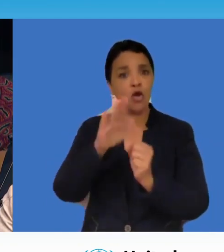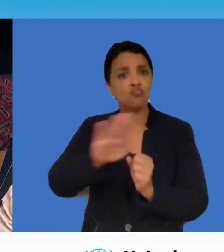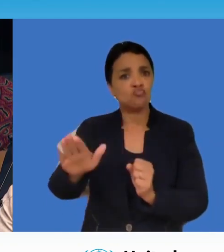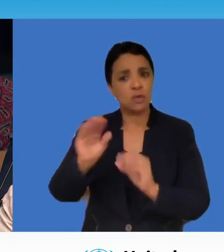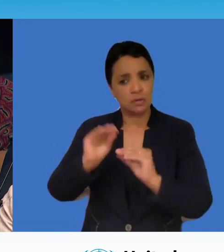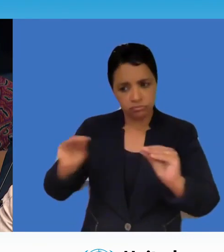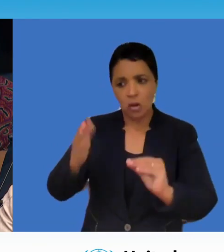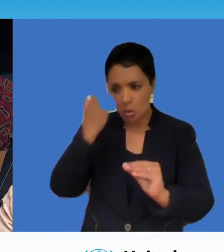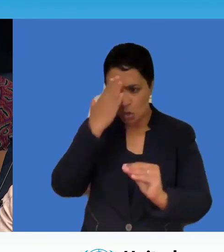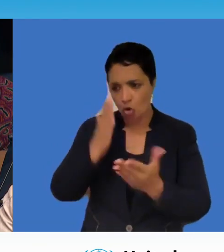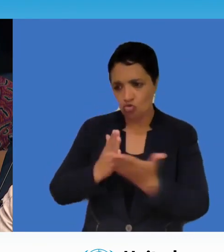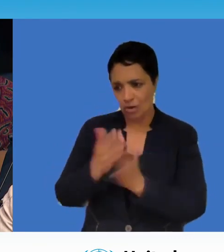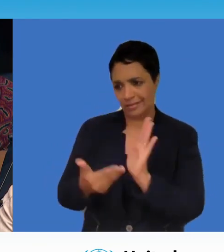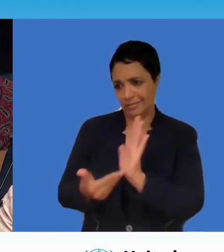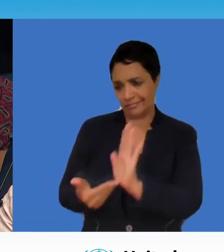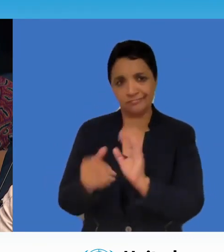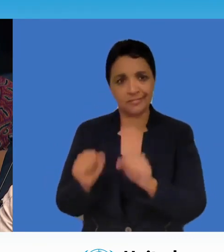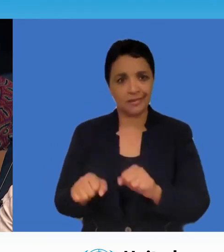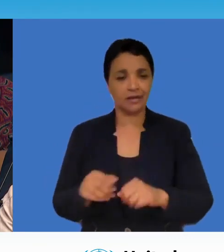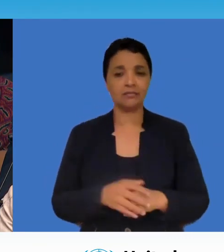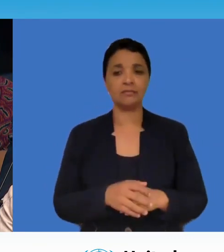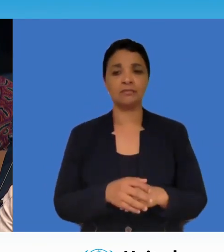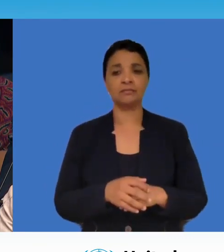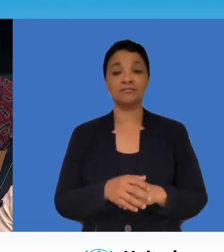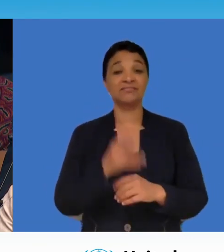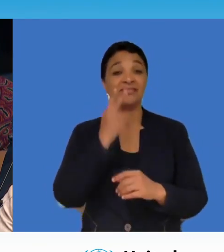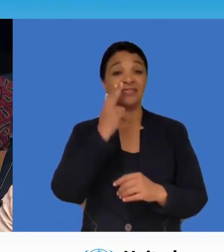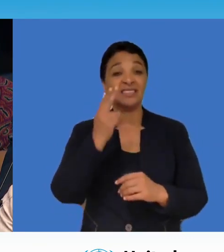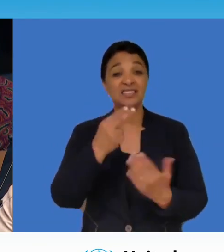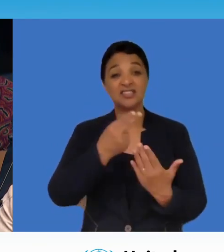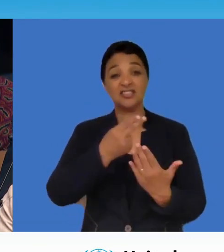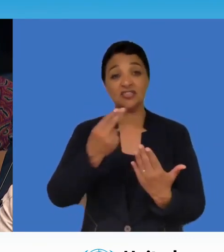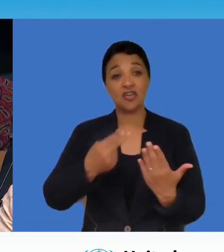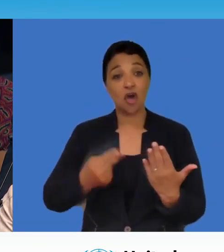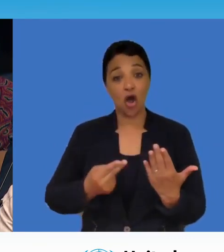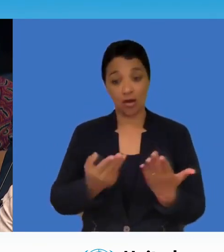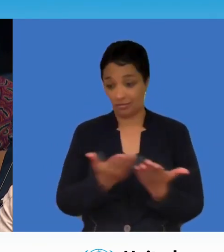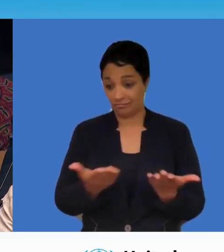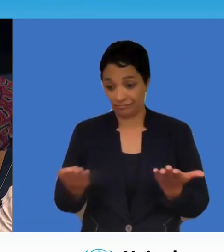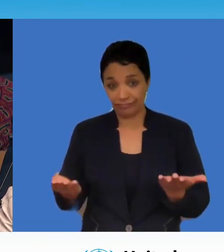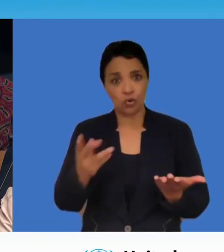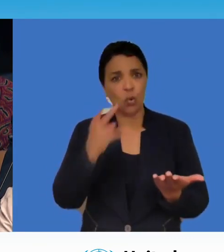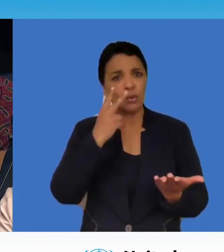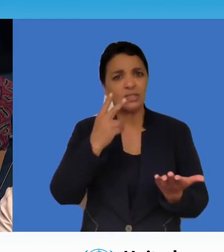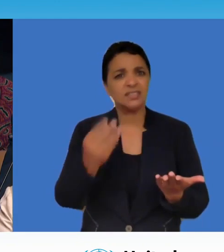prints of the artwork on your desk or come and see us after each artwork reflects a different